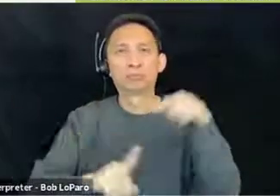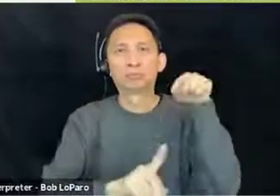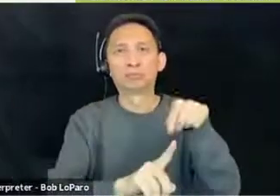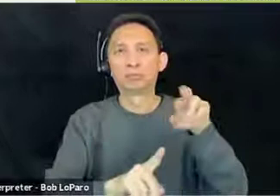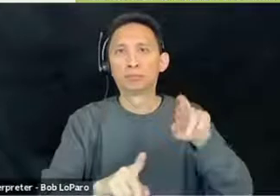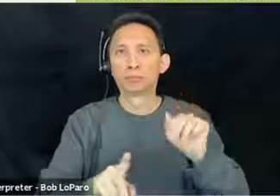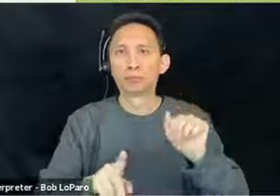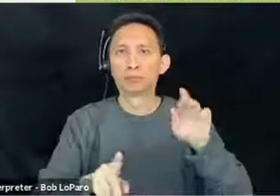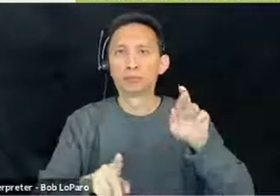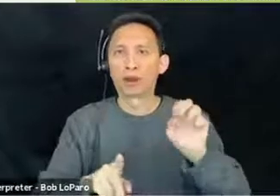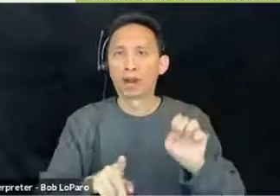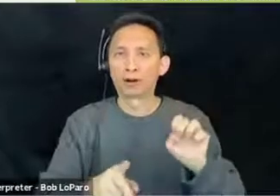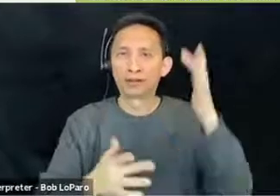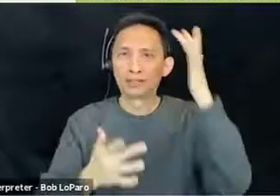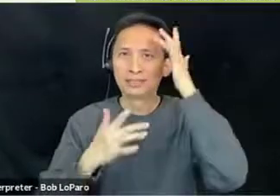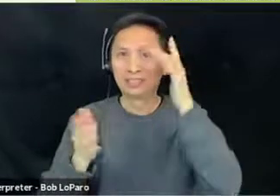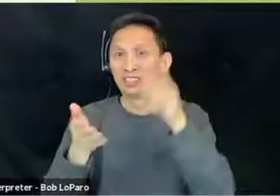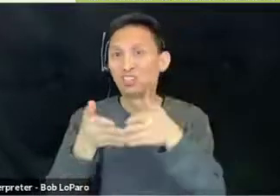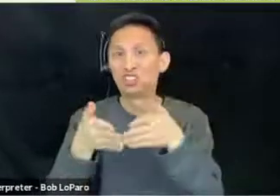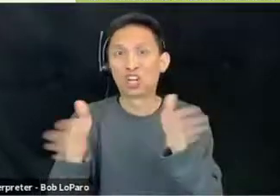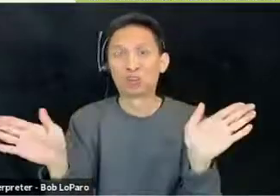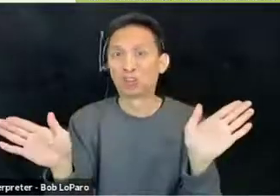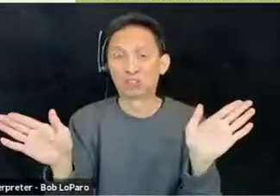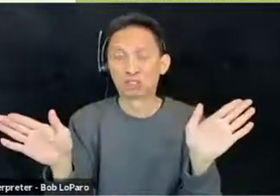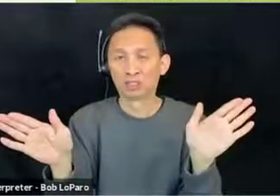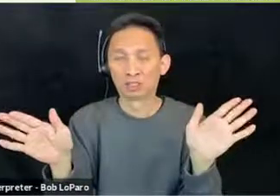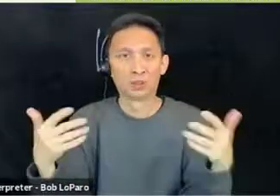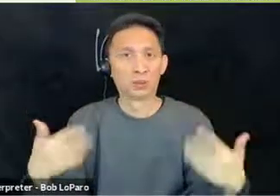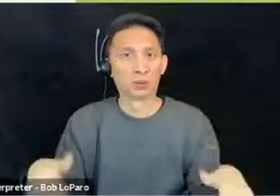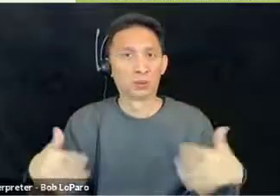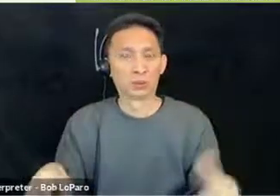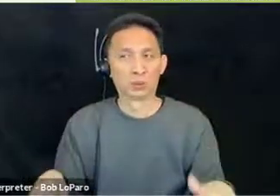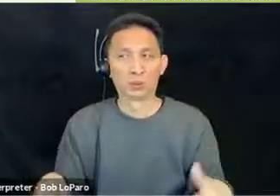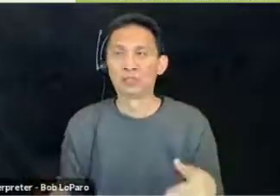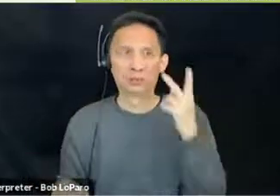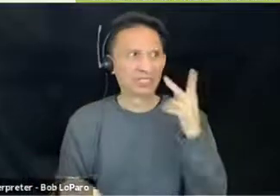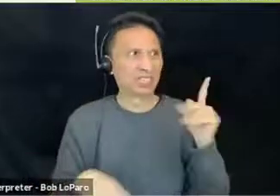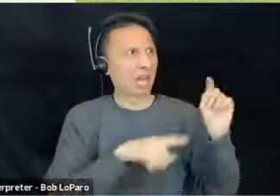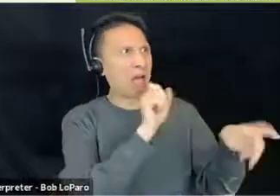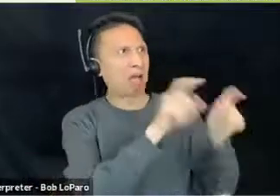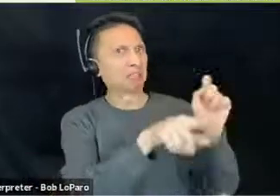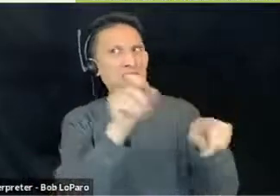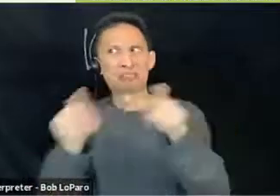And so if you look at these lengthy diagnostic odysseys and you look at these statistics,